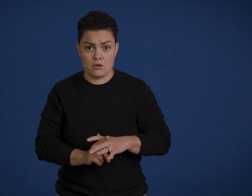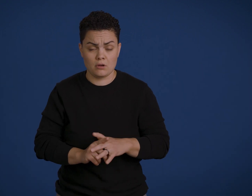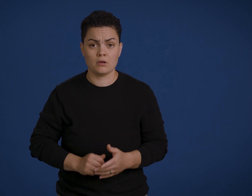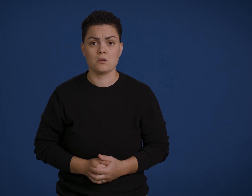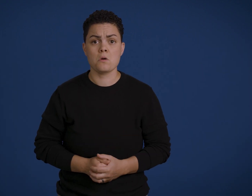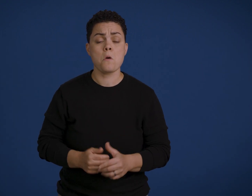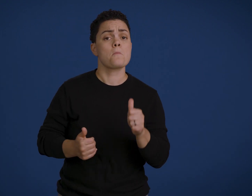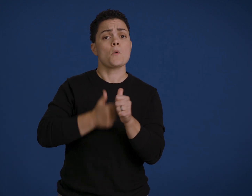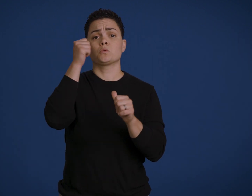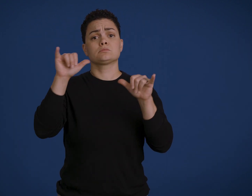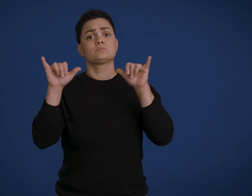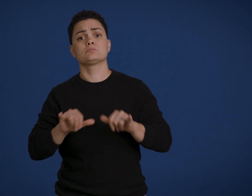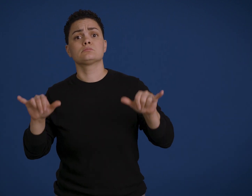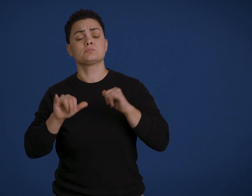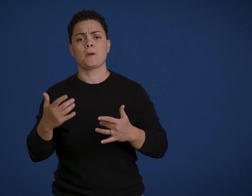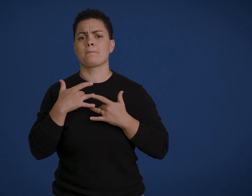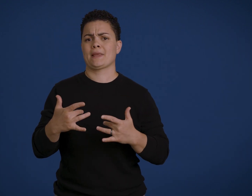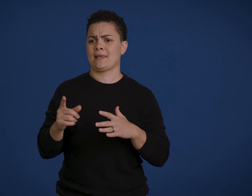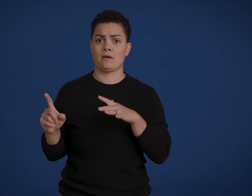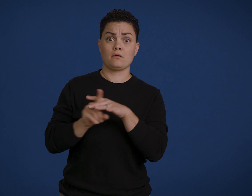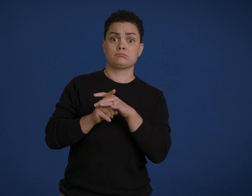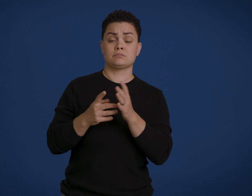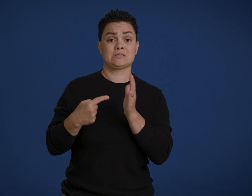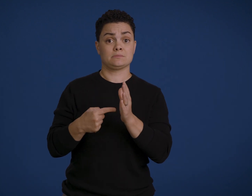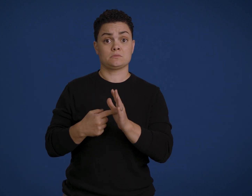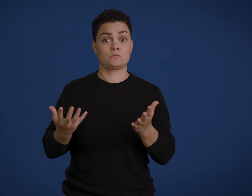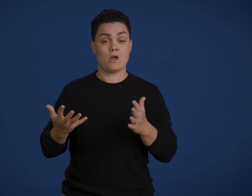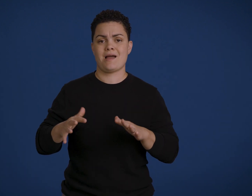When someone goes through detox, anxiety is a very common symptom.